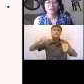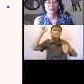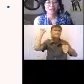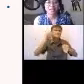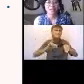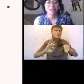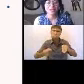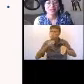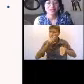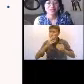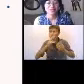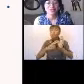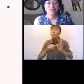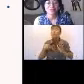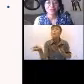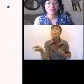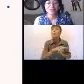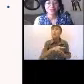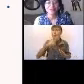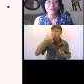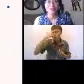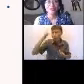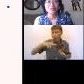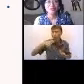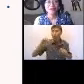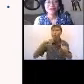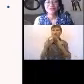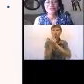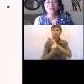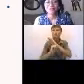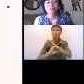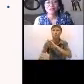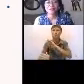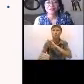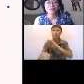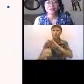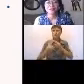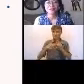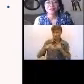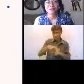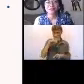like we can't do anything, but you don't have to be an expert to do it. You just need to